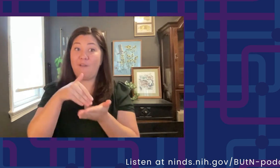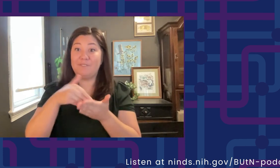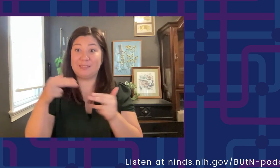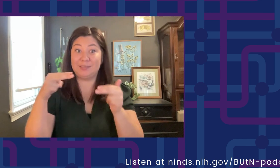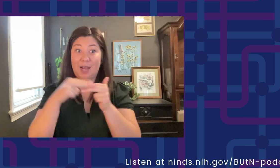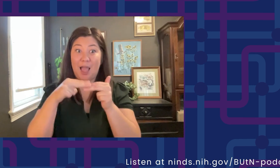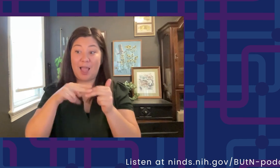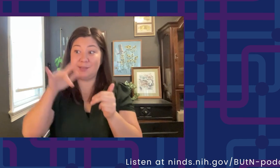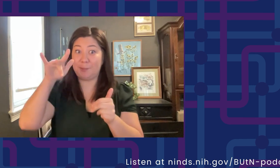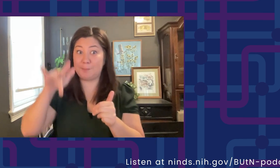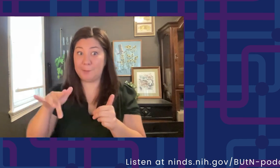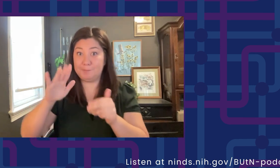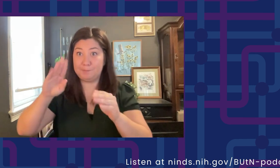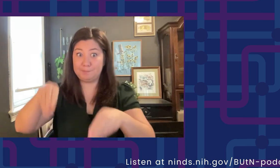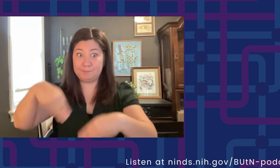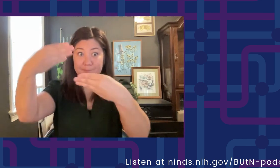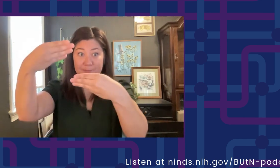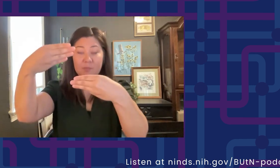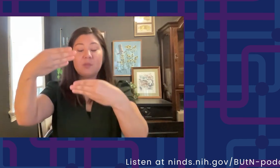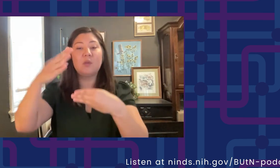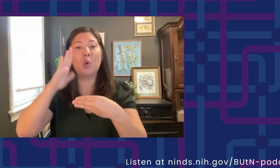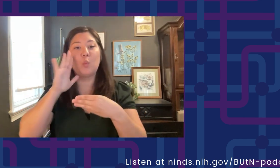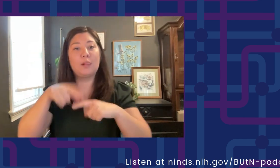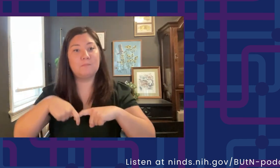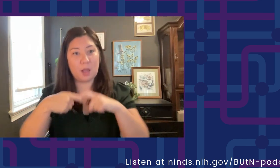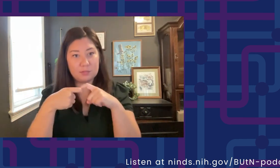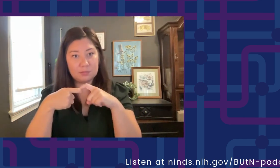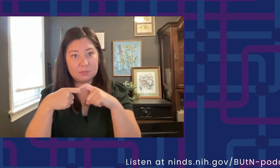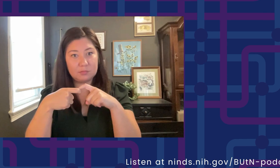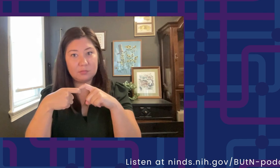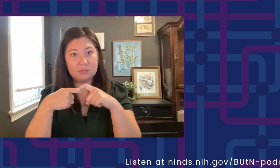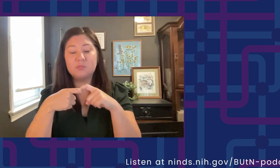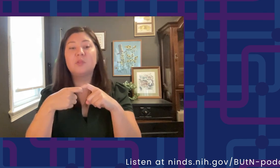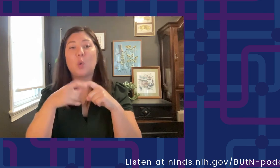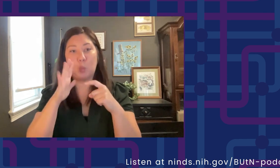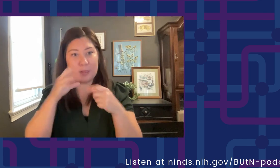As a Deaf presenter, when I'm presenting to a Deaf audience, oftentimes the